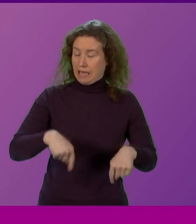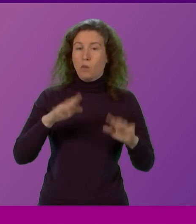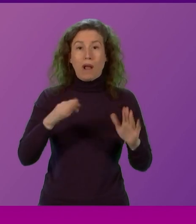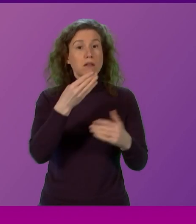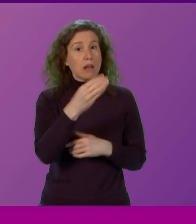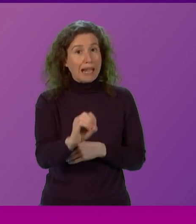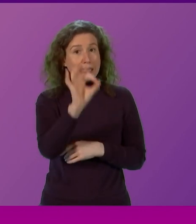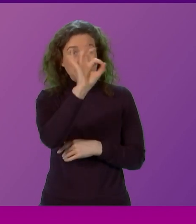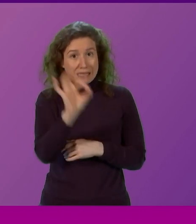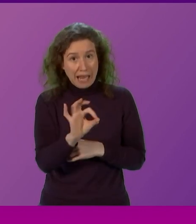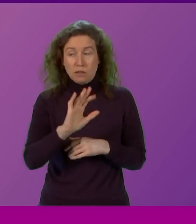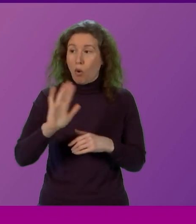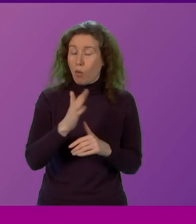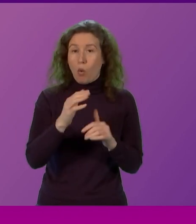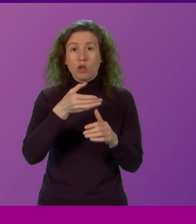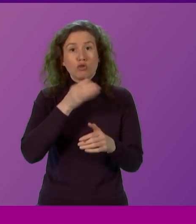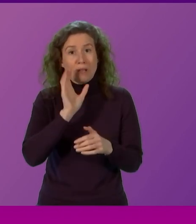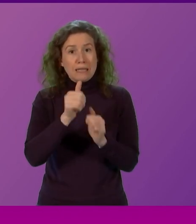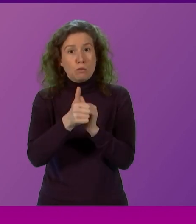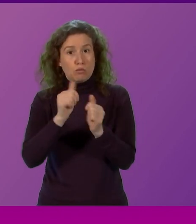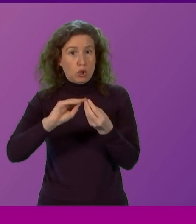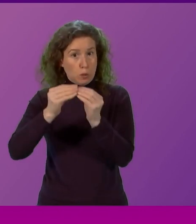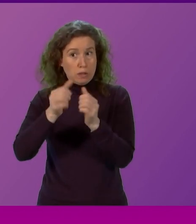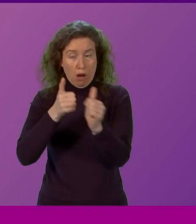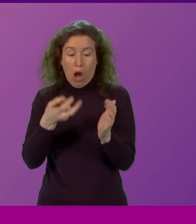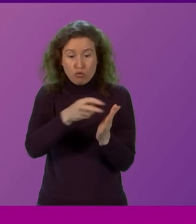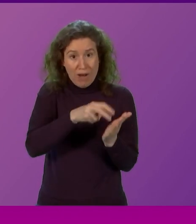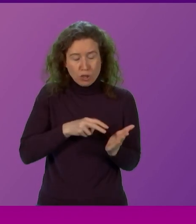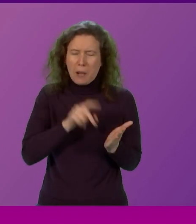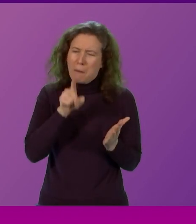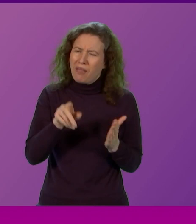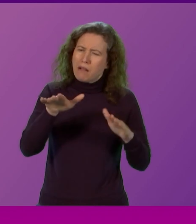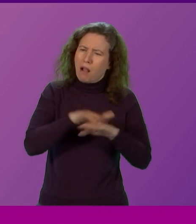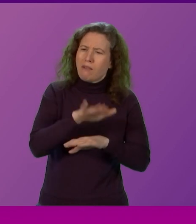90 per cent of producers were registered but that that covered only about 20 per cent of